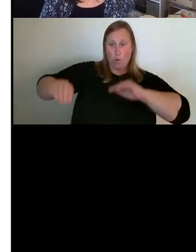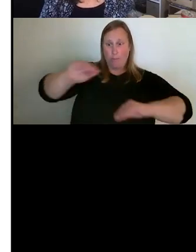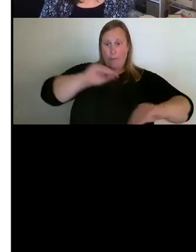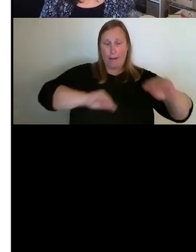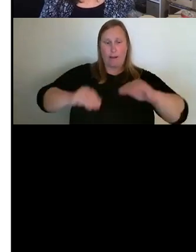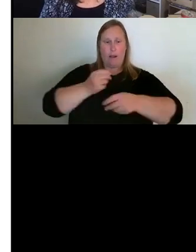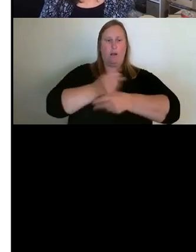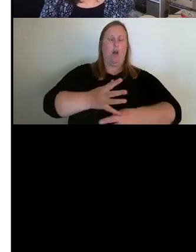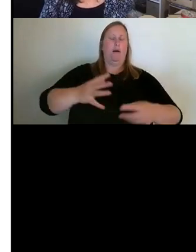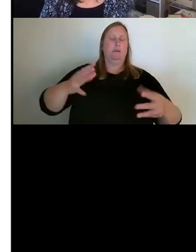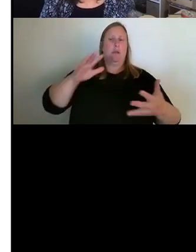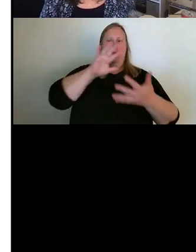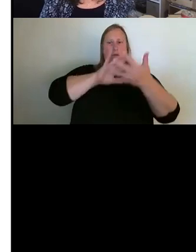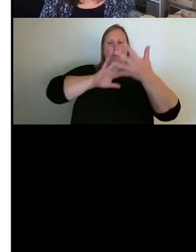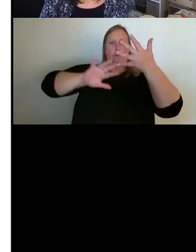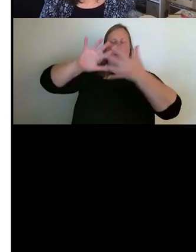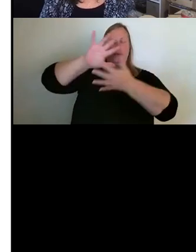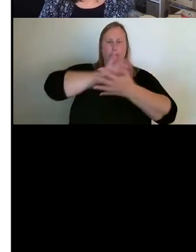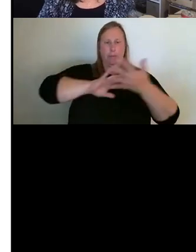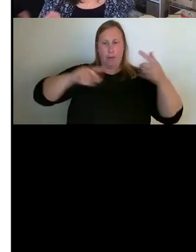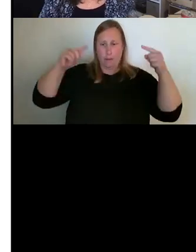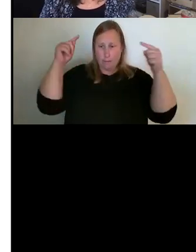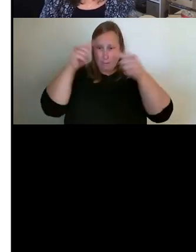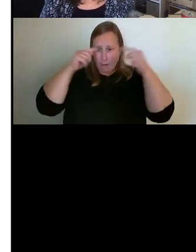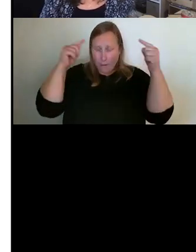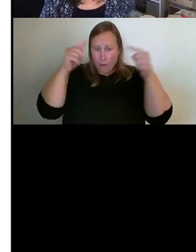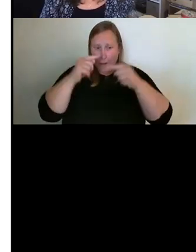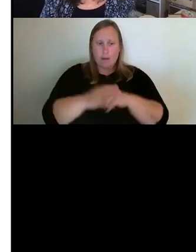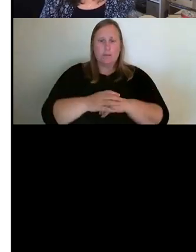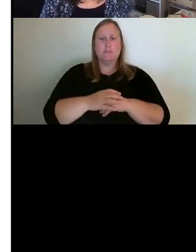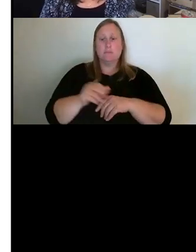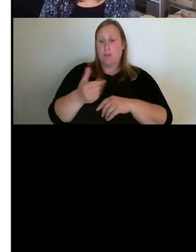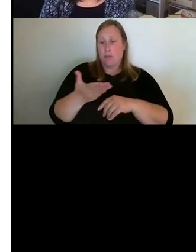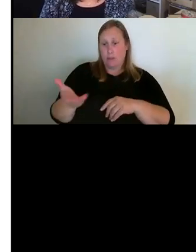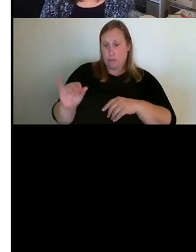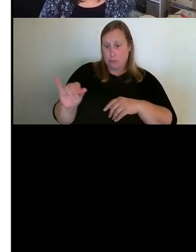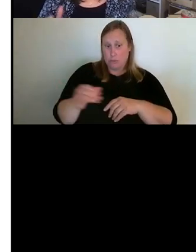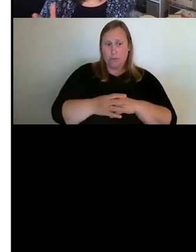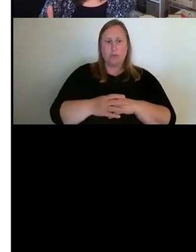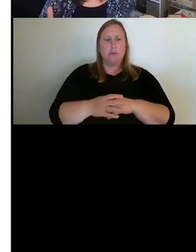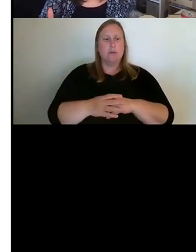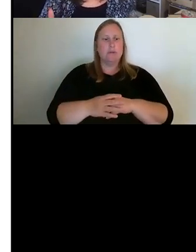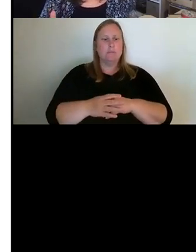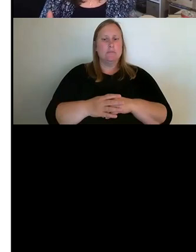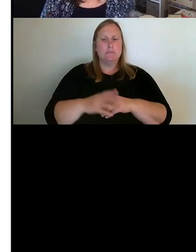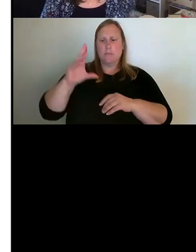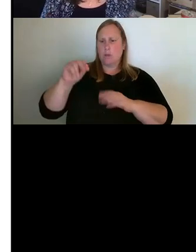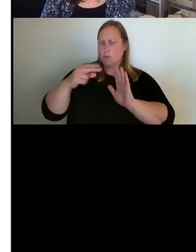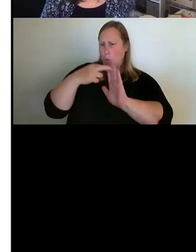dizziness and migraines and other things. There is no rule in the digital accessibility